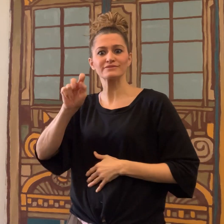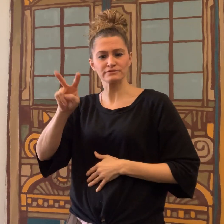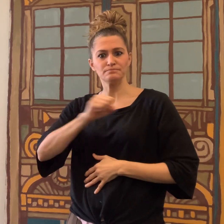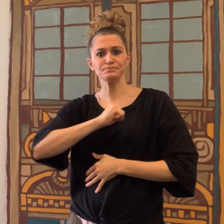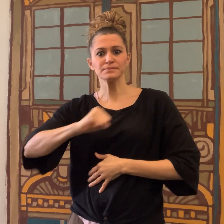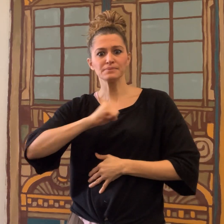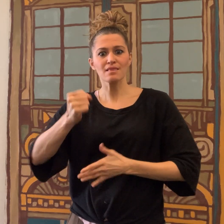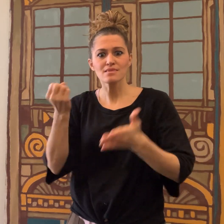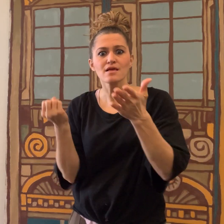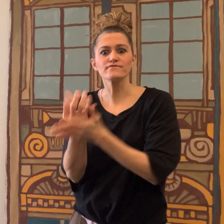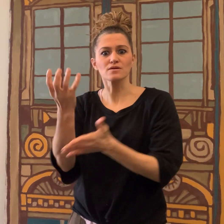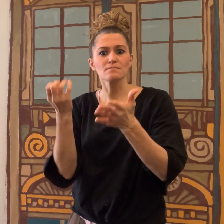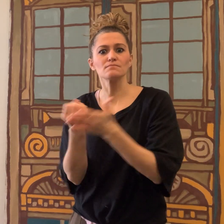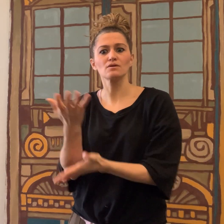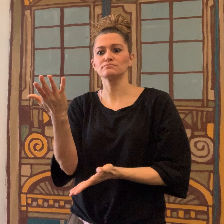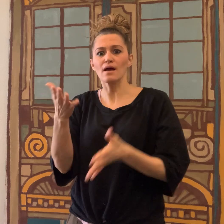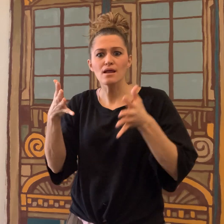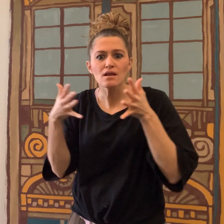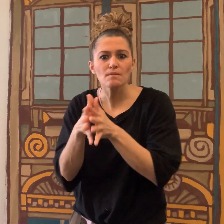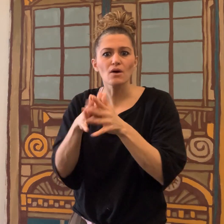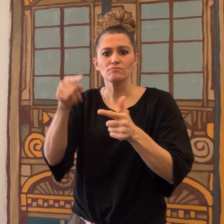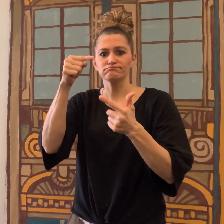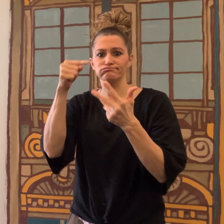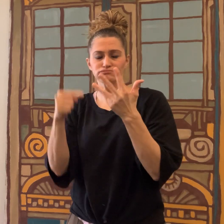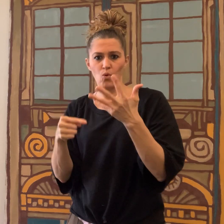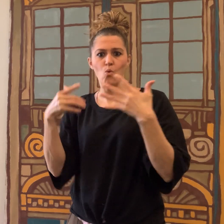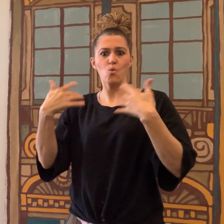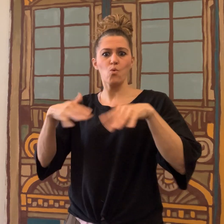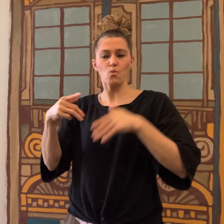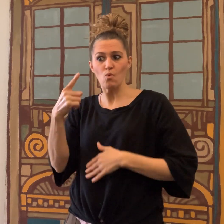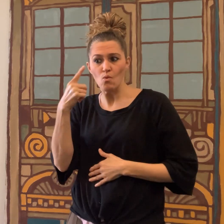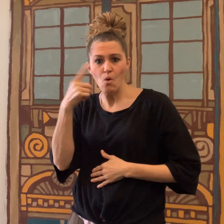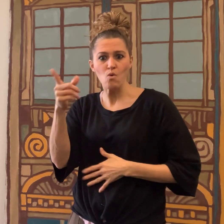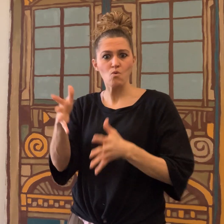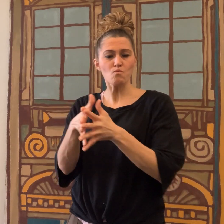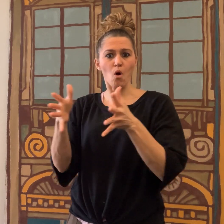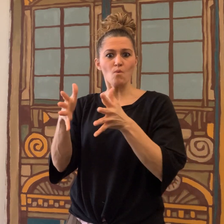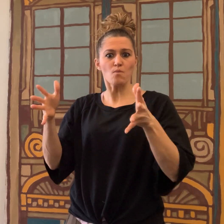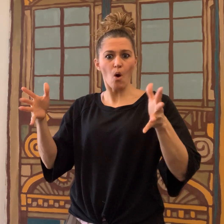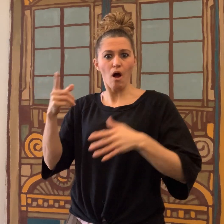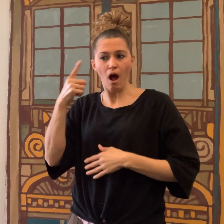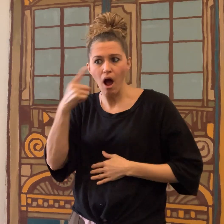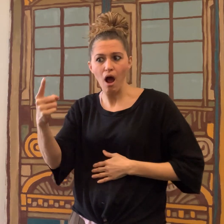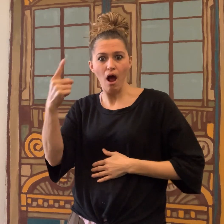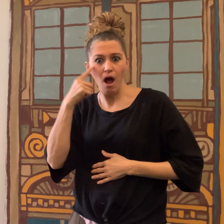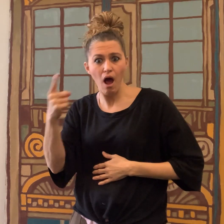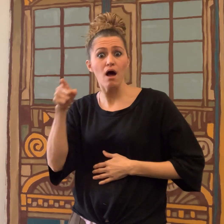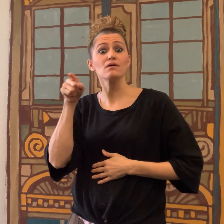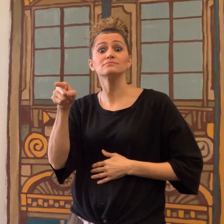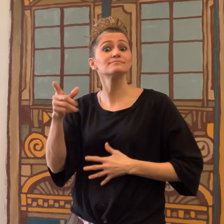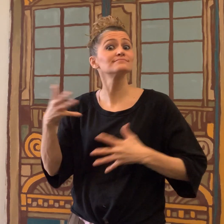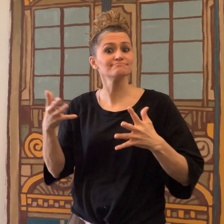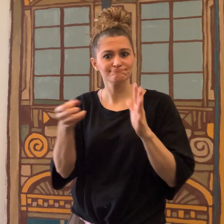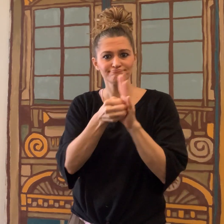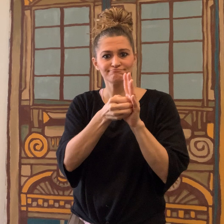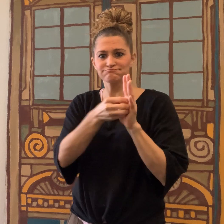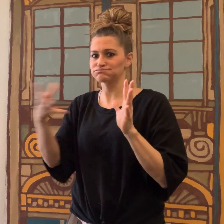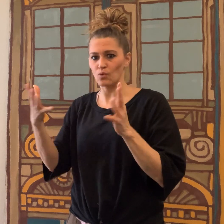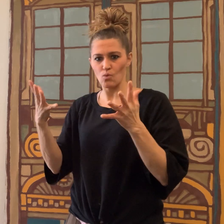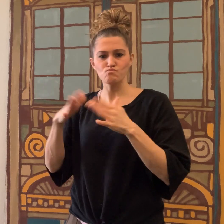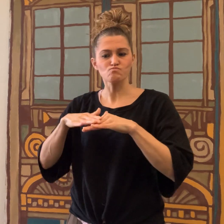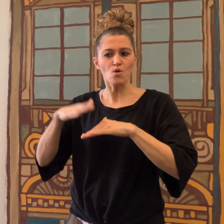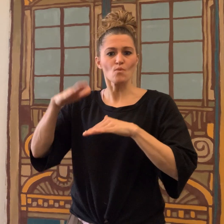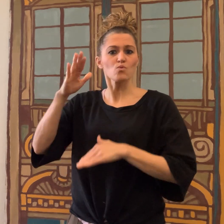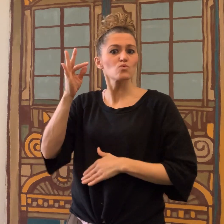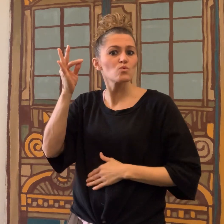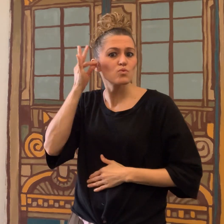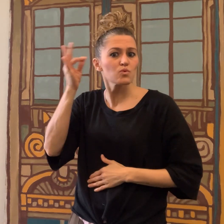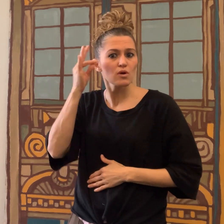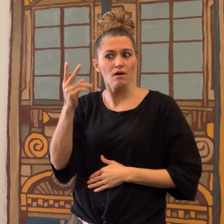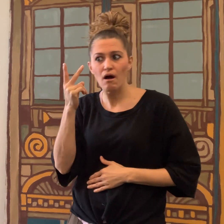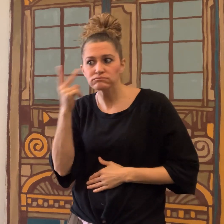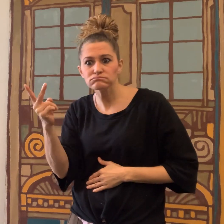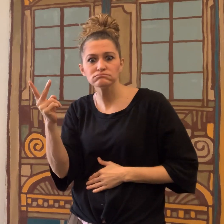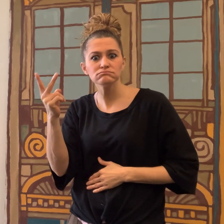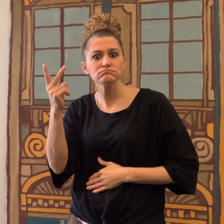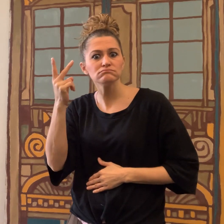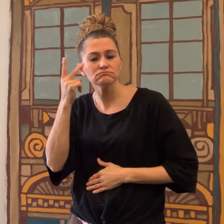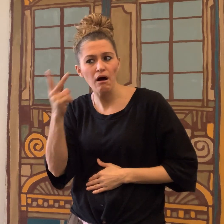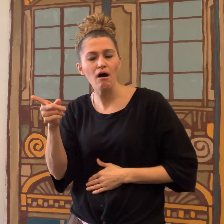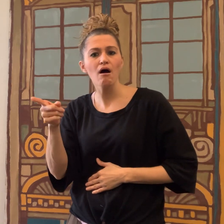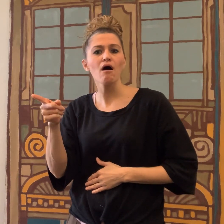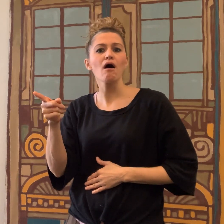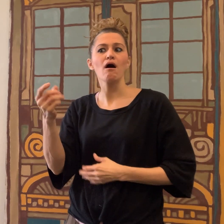This increased visibility has resulted in hearing people becoming